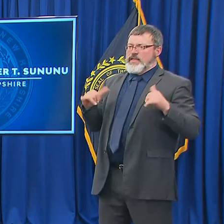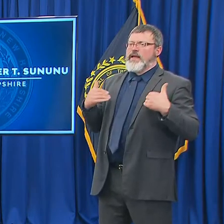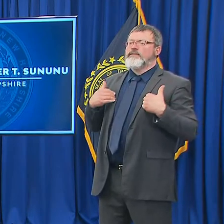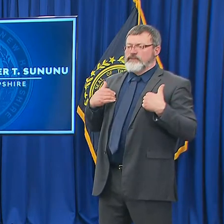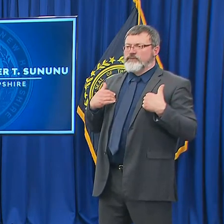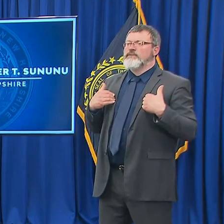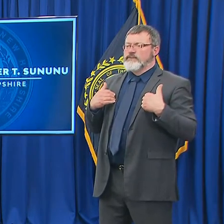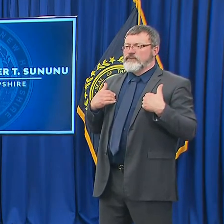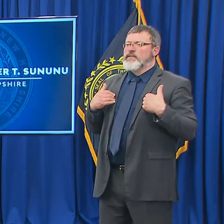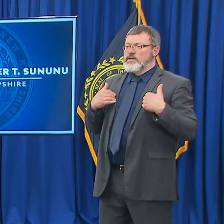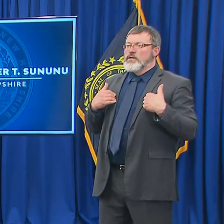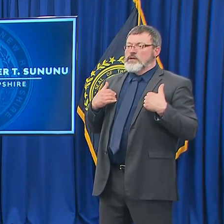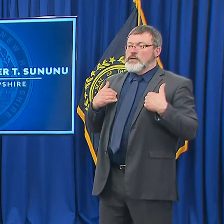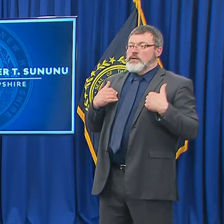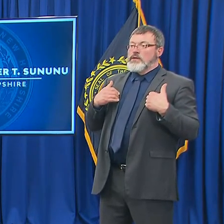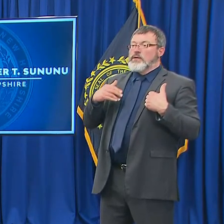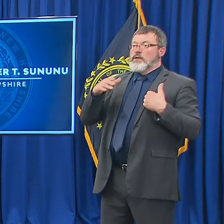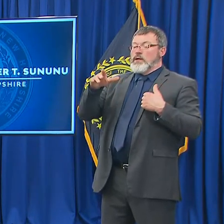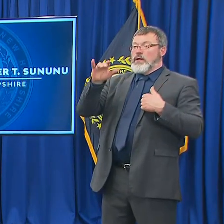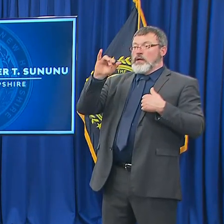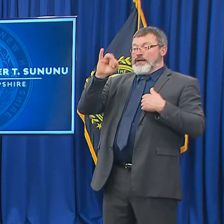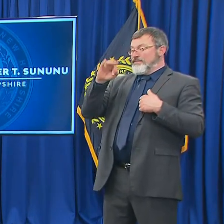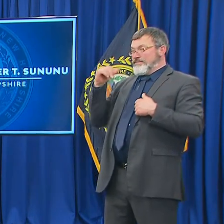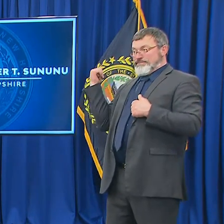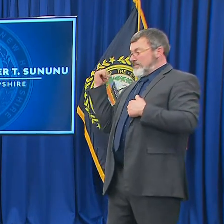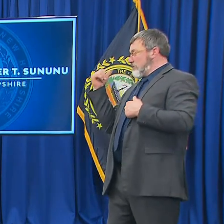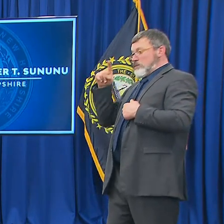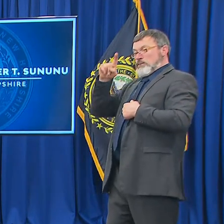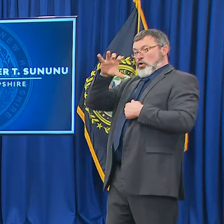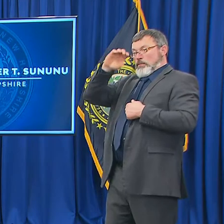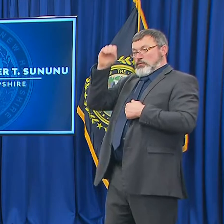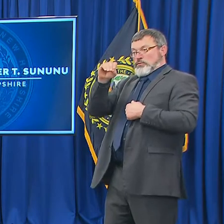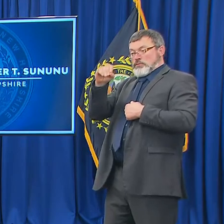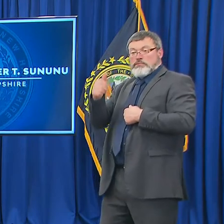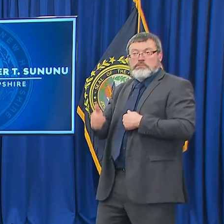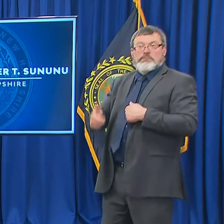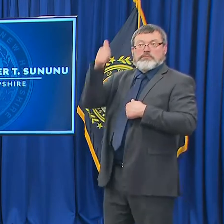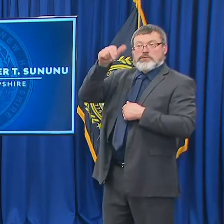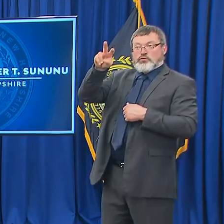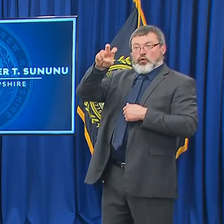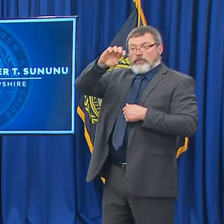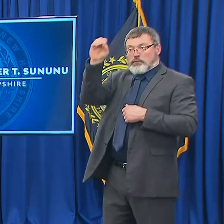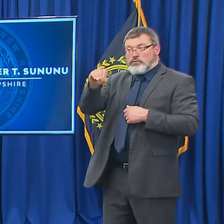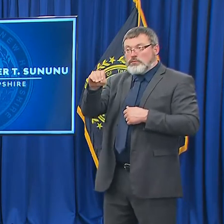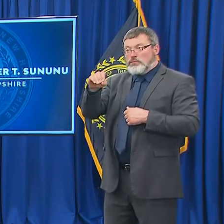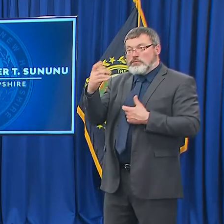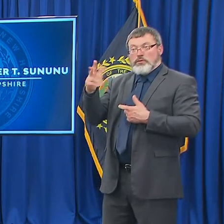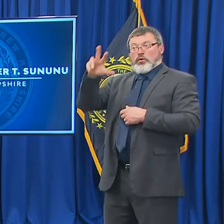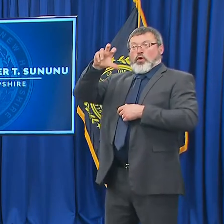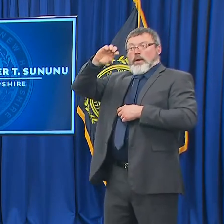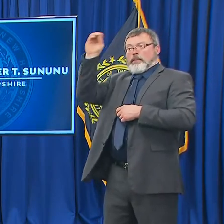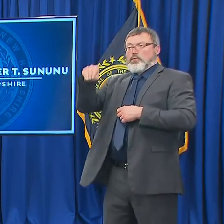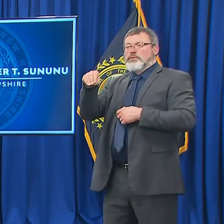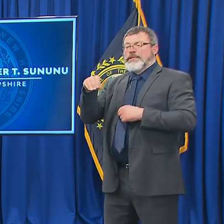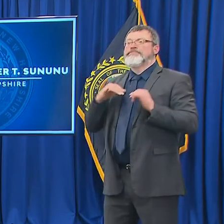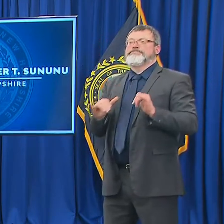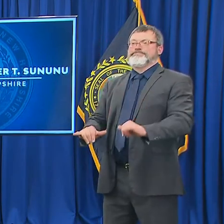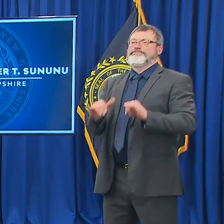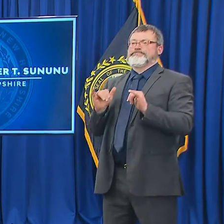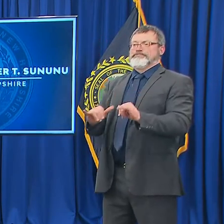has not been able to find people to employ a Coast County. It's just it's a jig geographic issue.